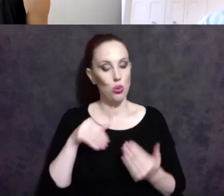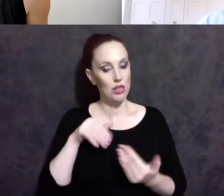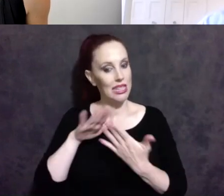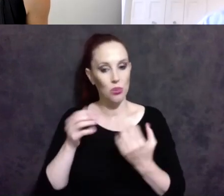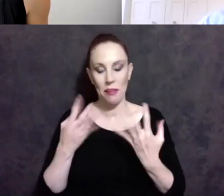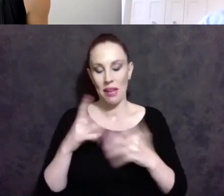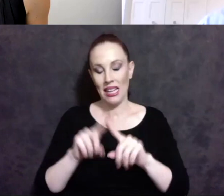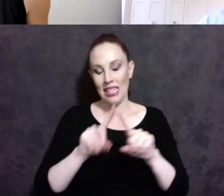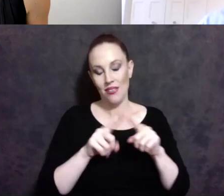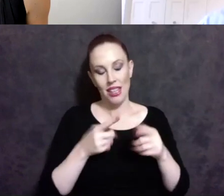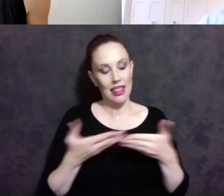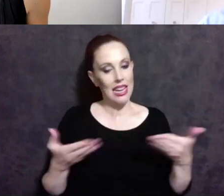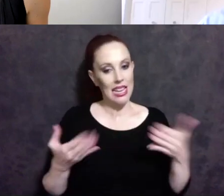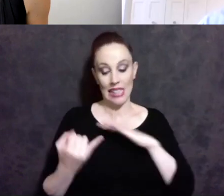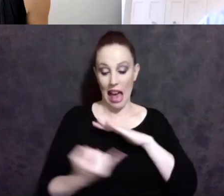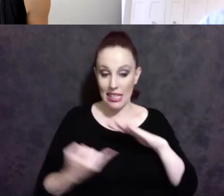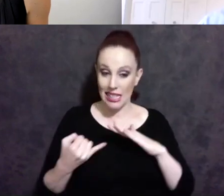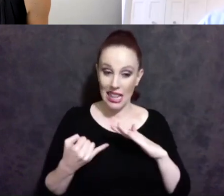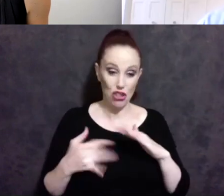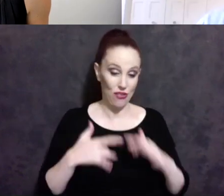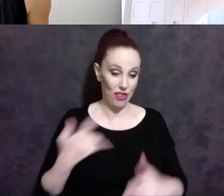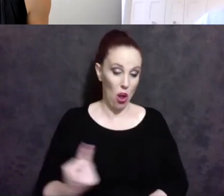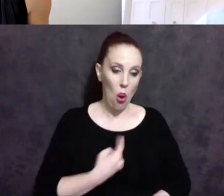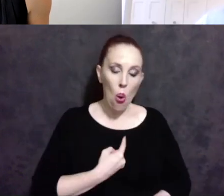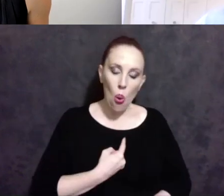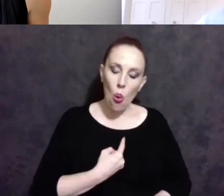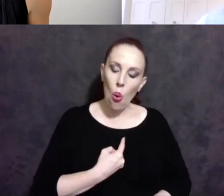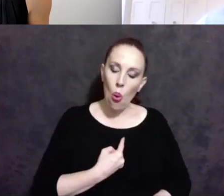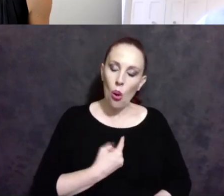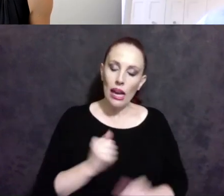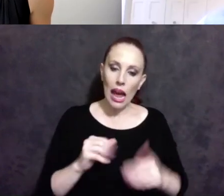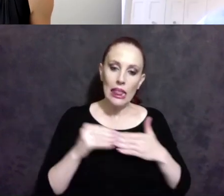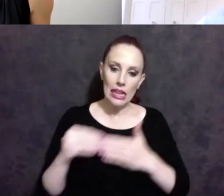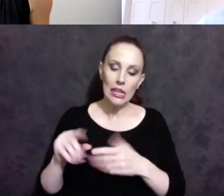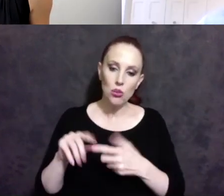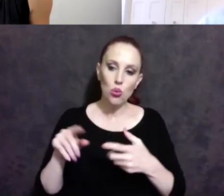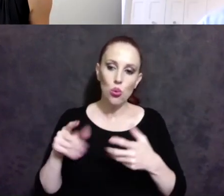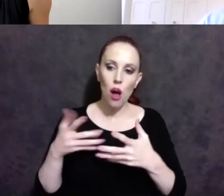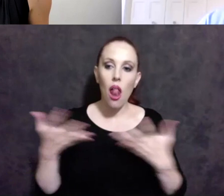of isolation and feeling alone, can lead us to engage in a lot of self harm that we want